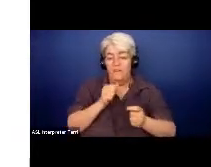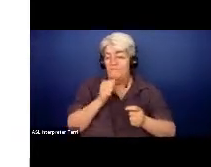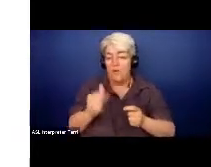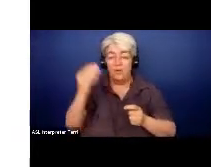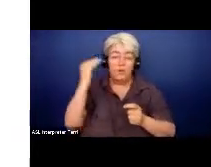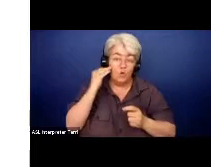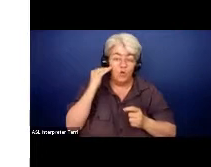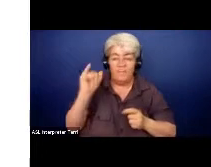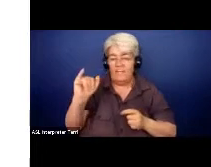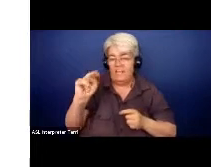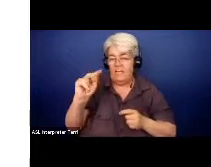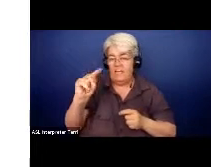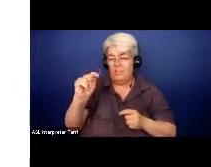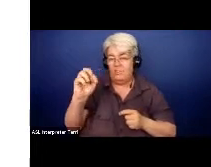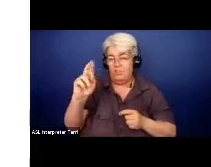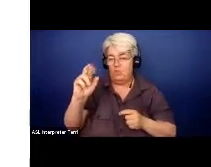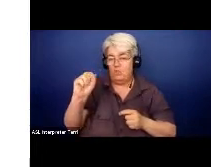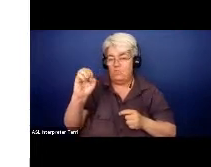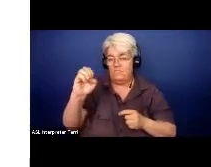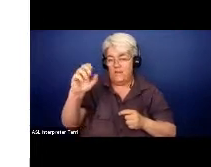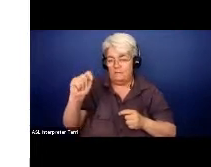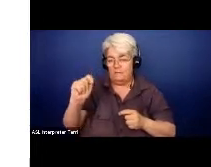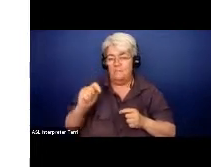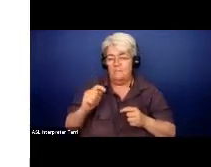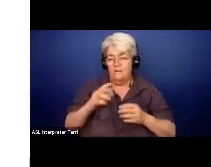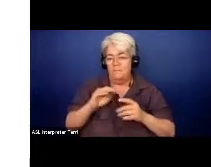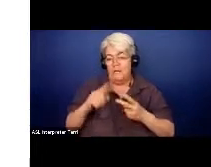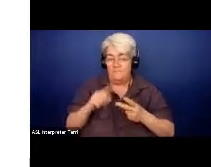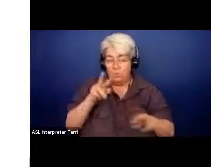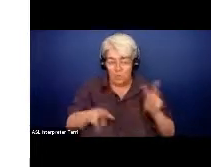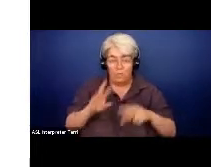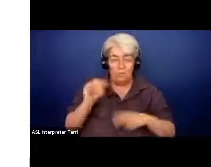look at it and you look at your criminal justice systems it will provide you a very clinical